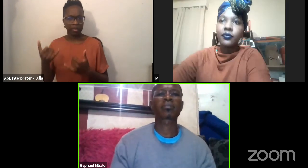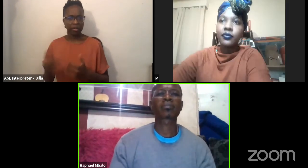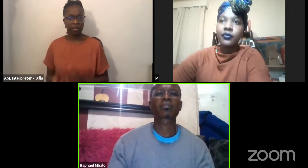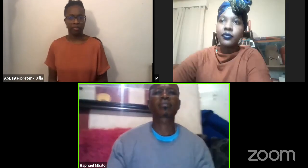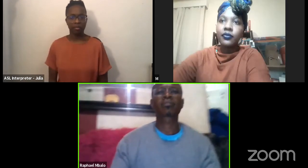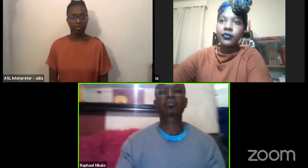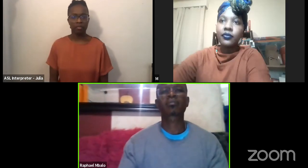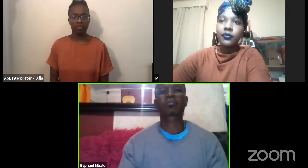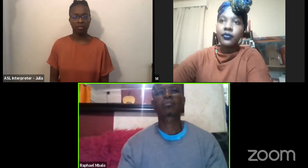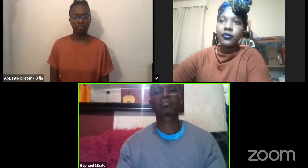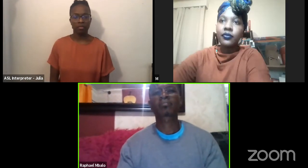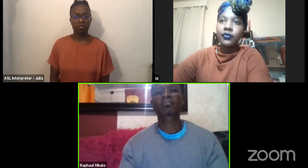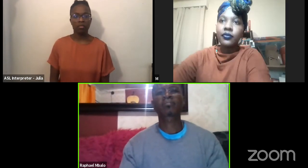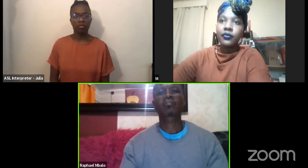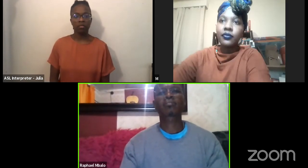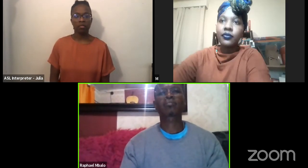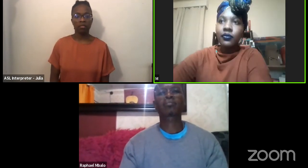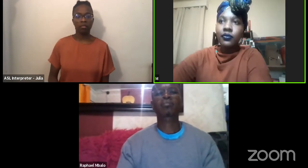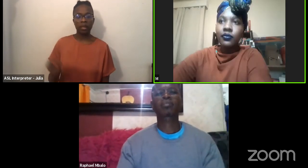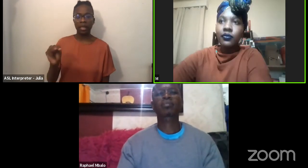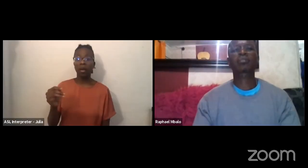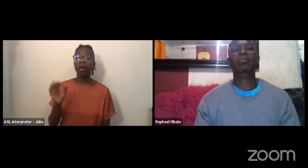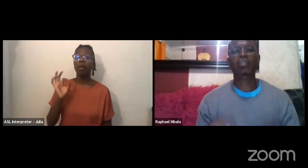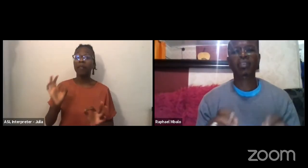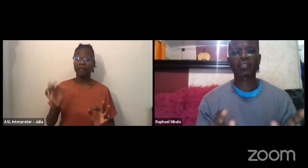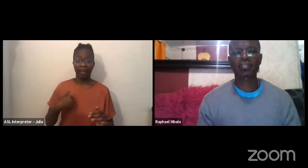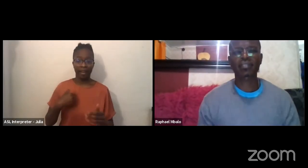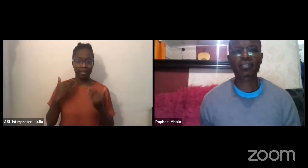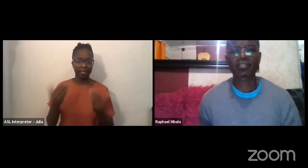Perfect let me continue apology for that. Okay.